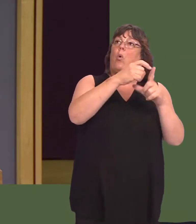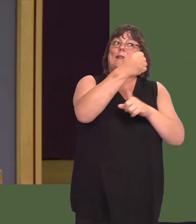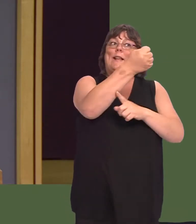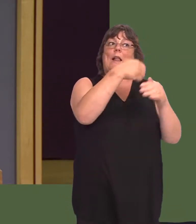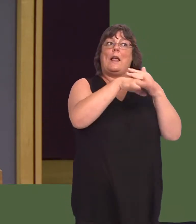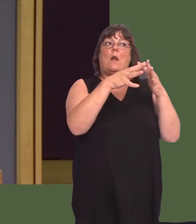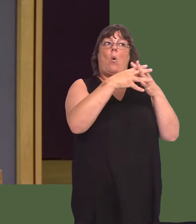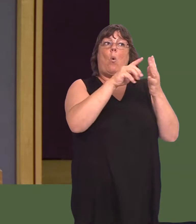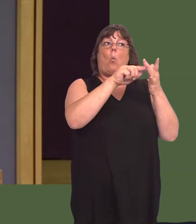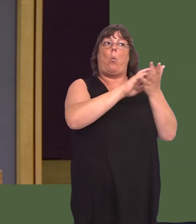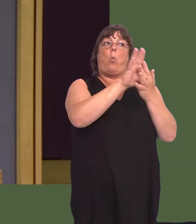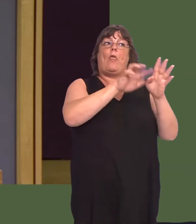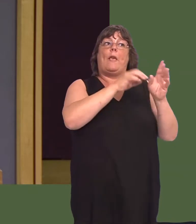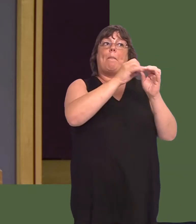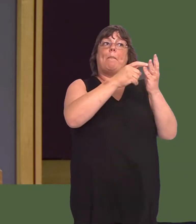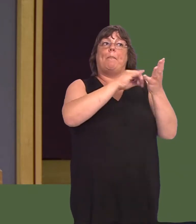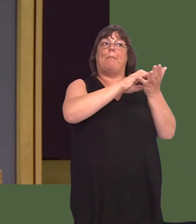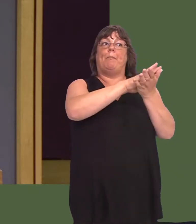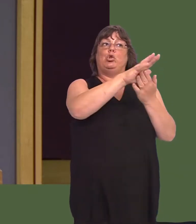was treated for cancer?